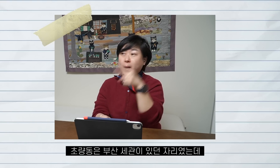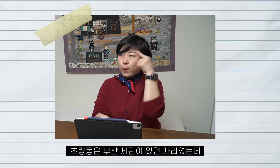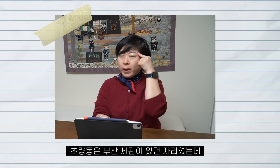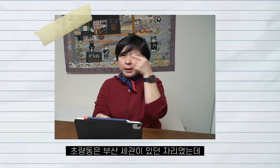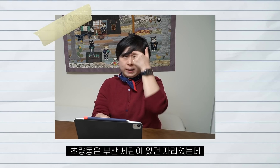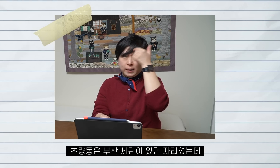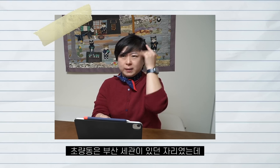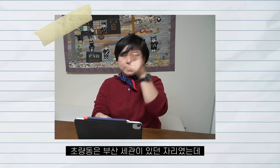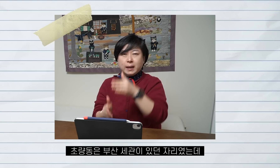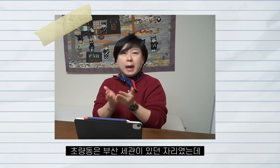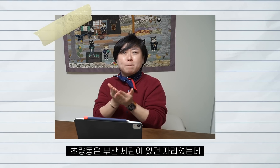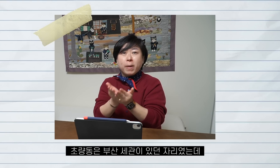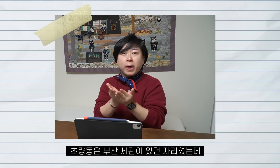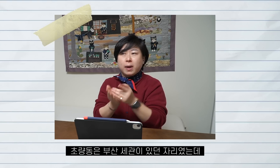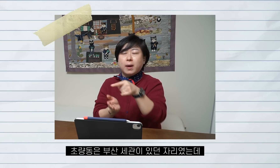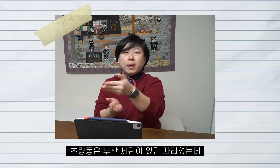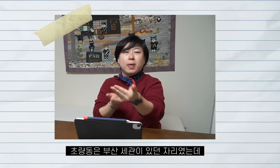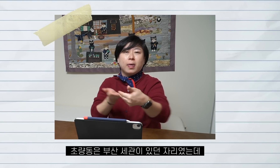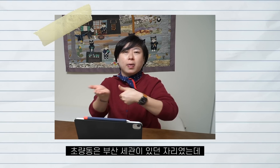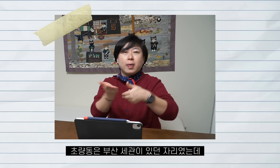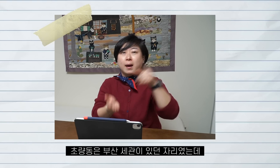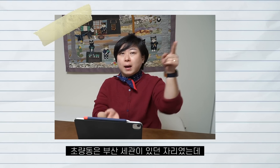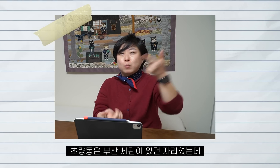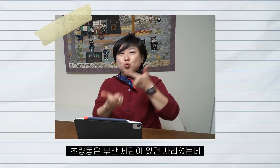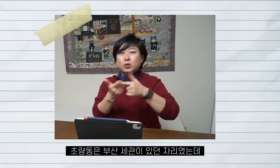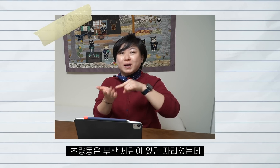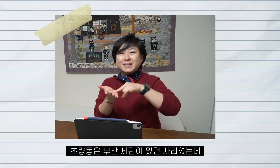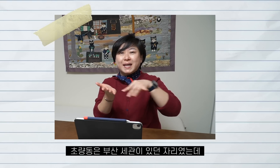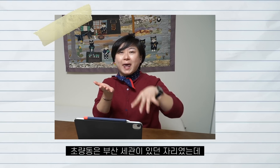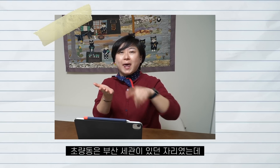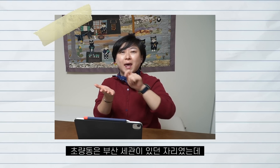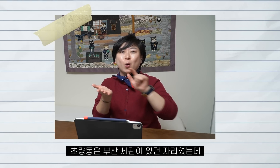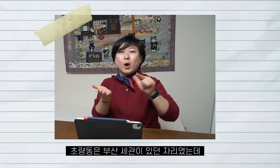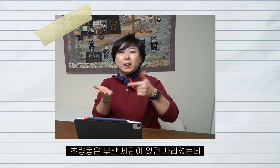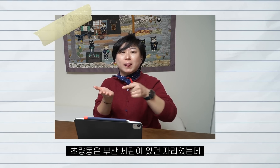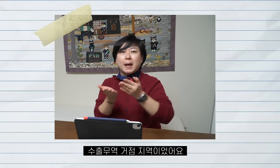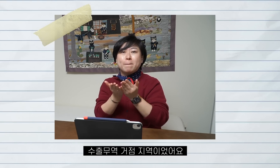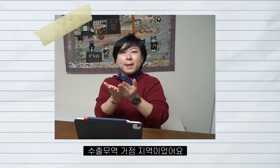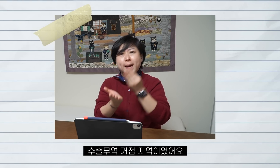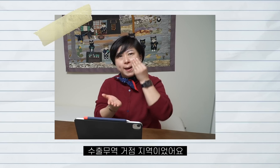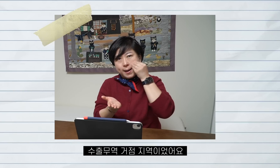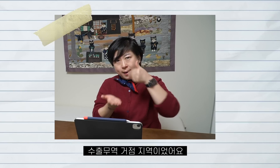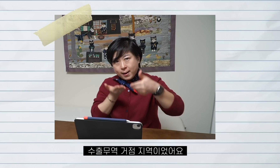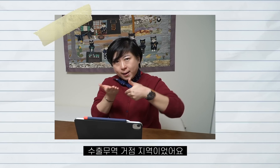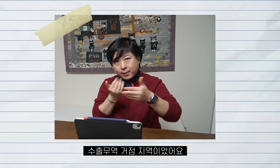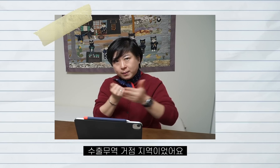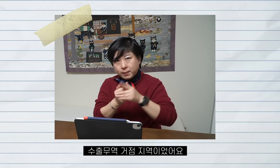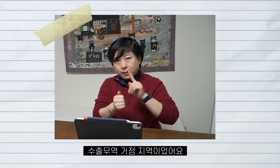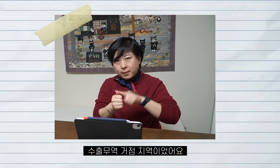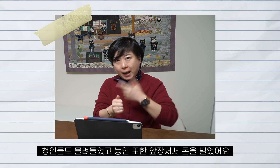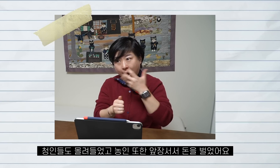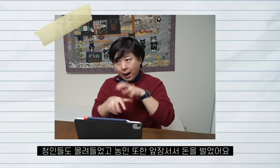Choryang-dong used to be where Busan Customs used to be, but it was an export and trade hub.